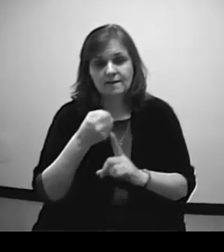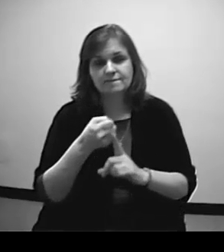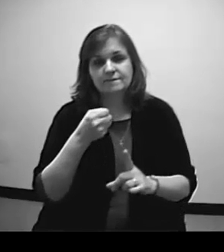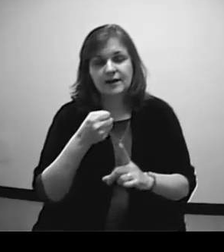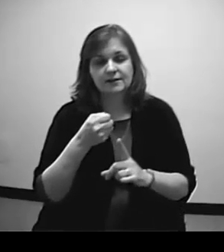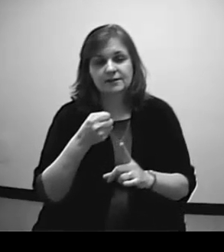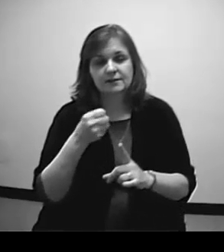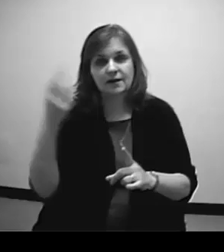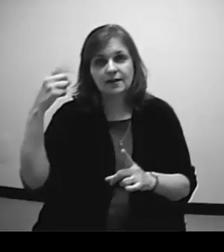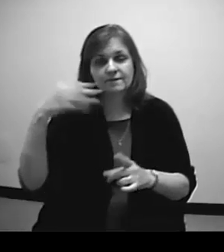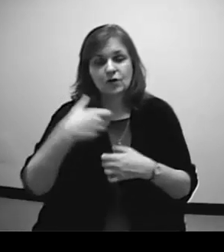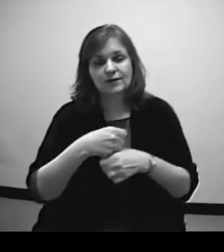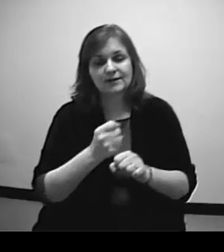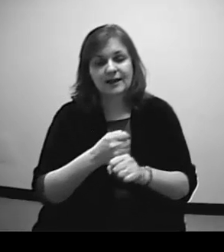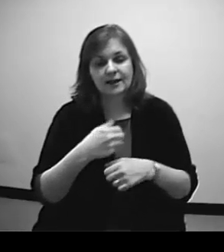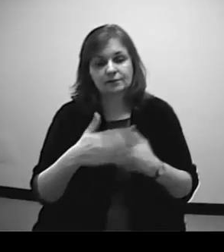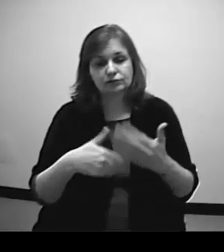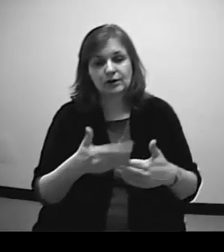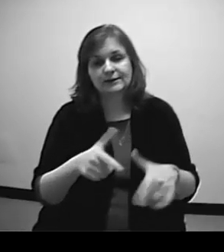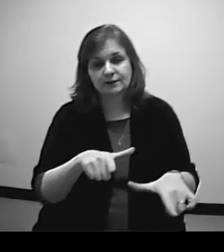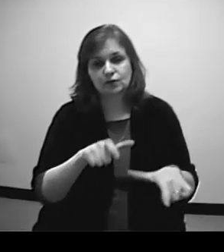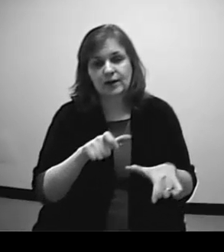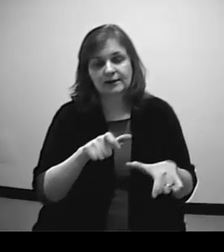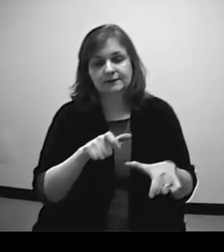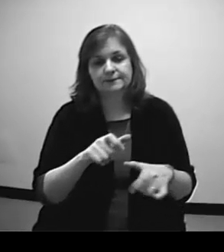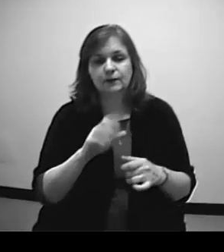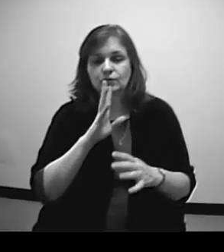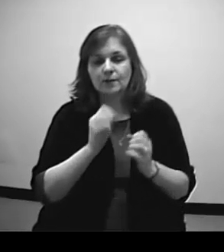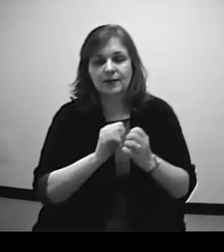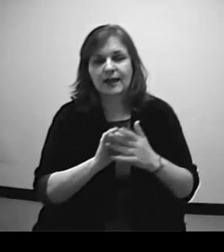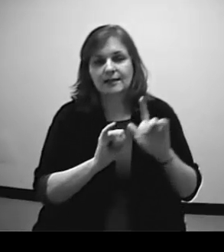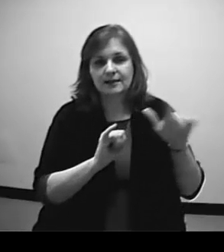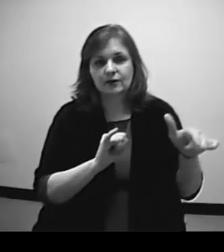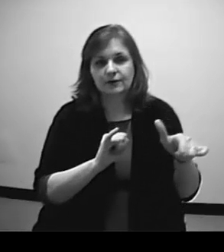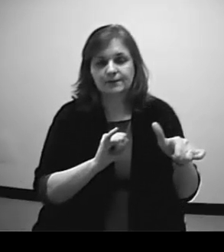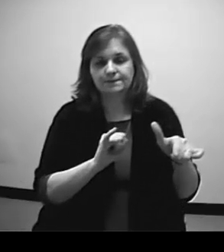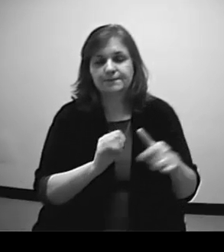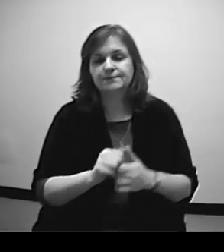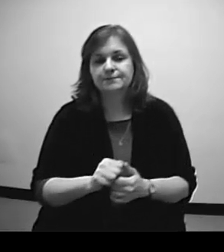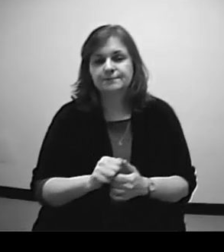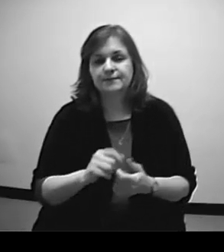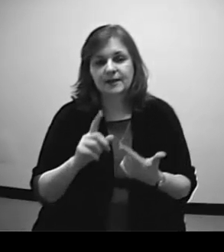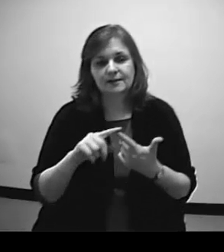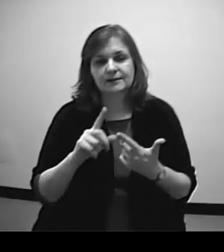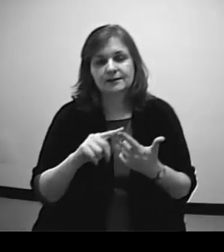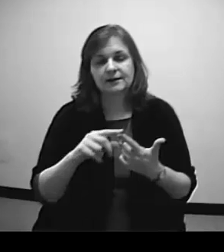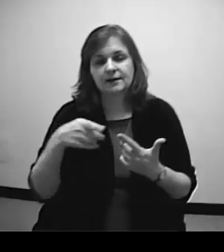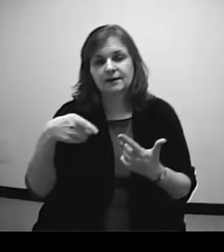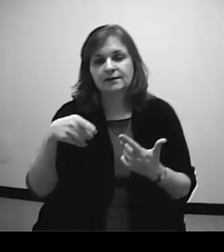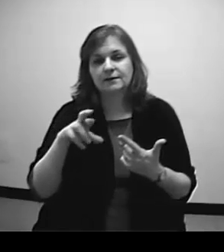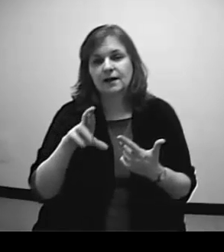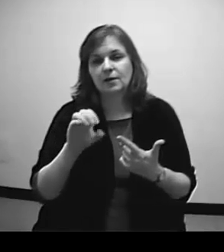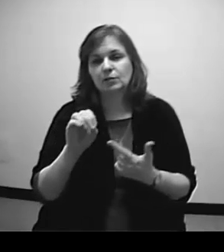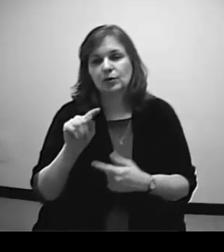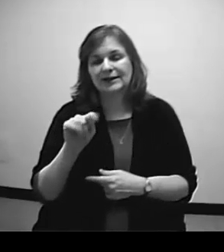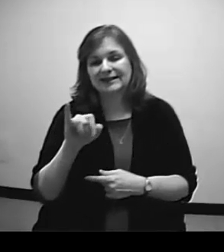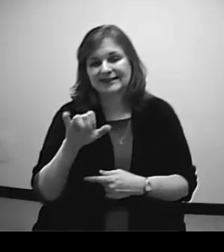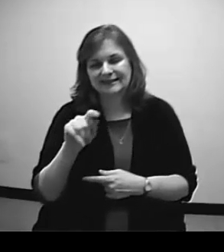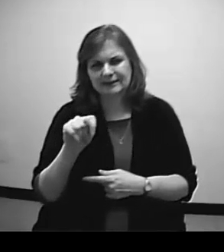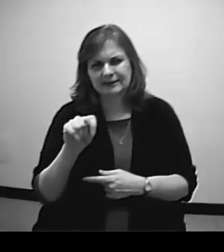a direct effect on the photosynthetic rates of plants. This is a protist [2nd from left]